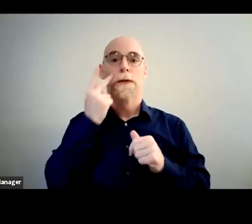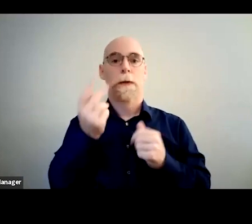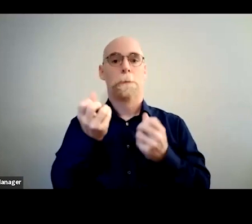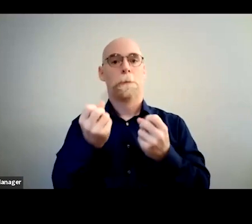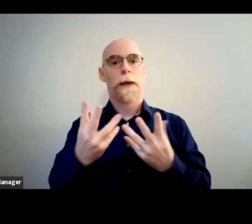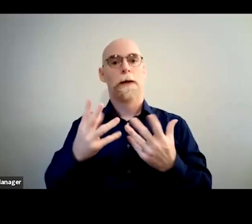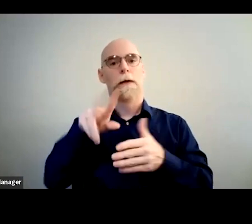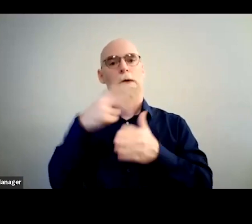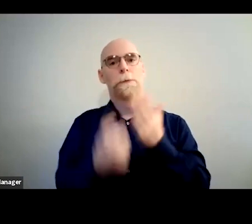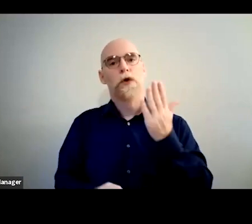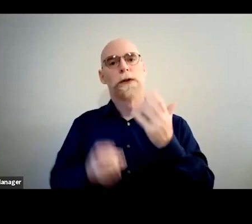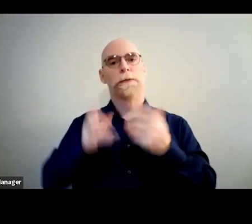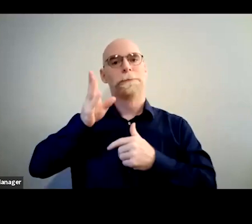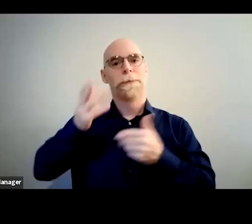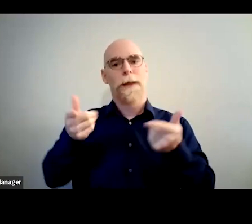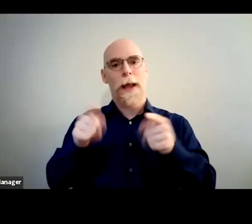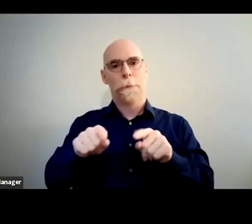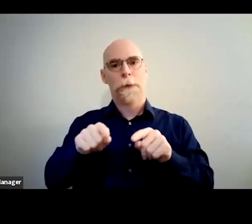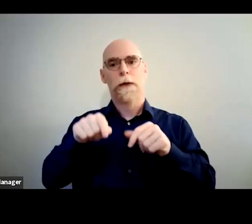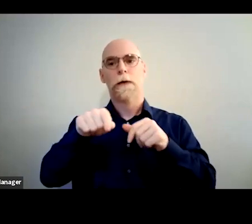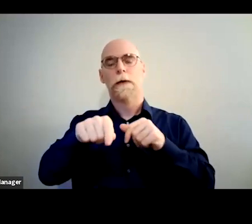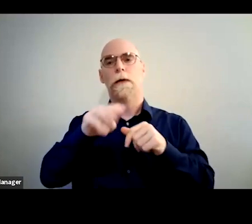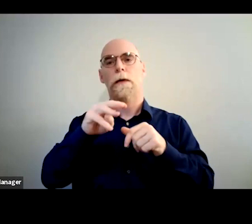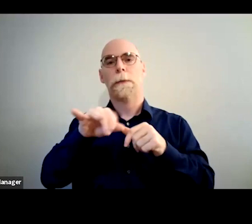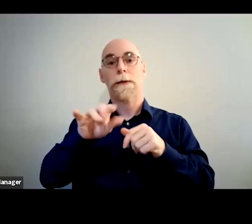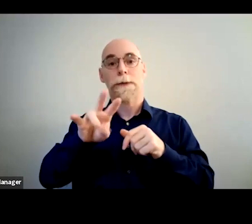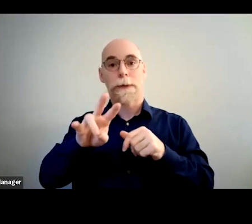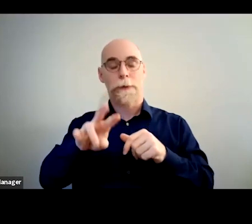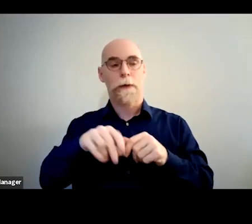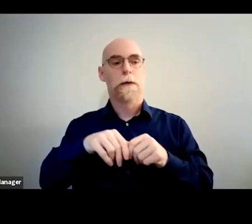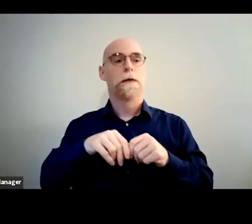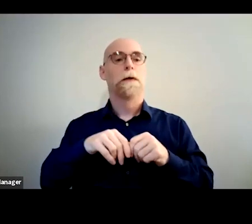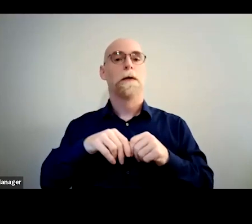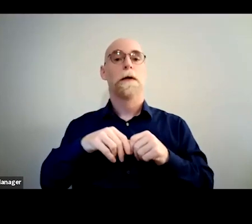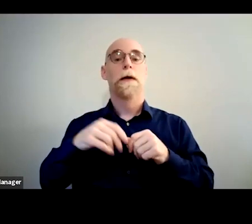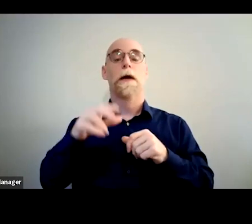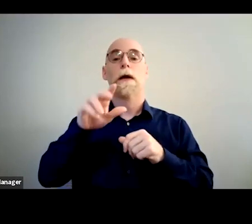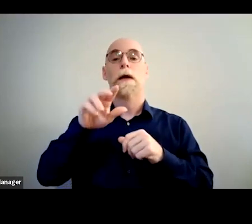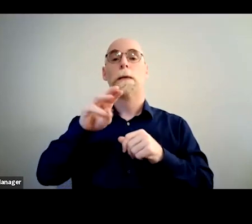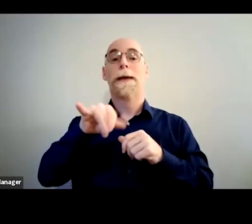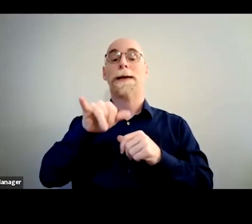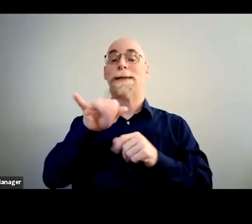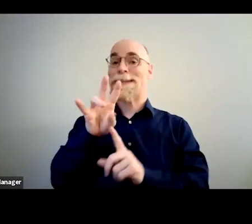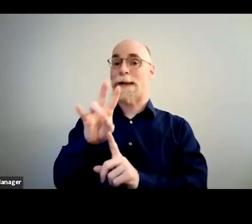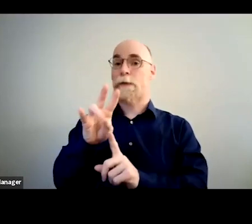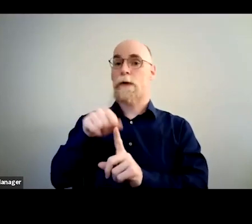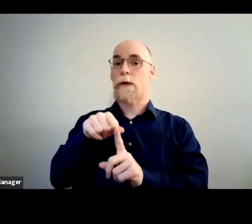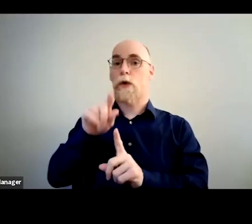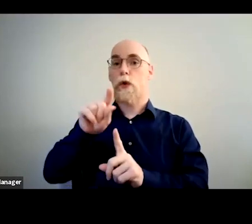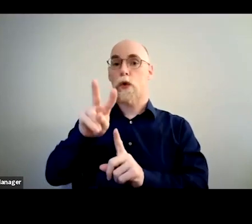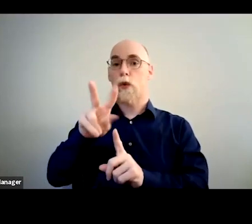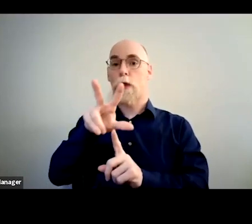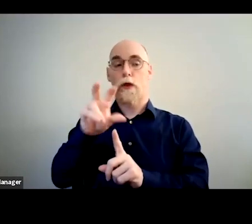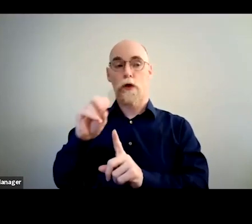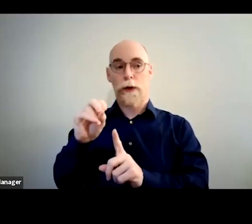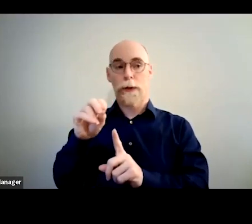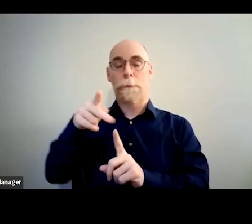join us on May 10th at 2:30 PM for the Maryland Historical Trust 2023 Preservation Award Ceremony.